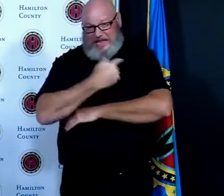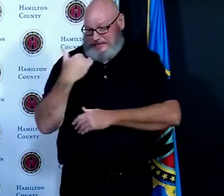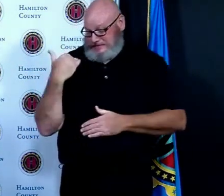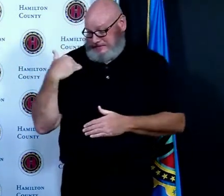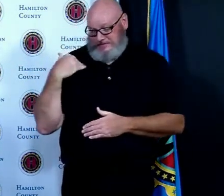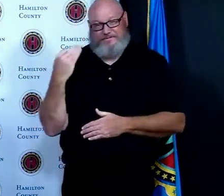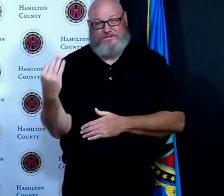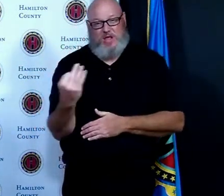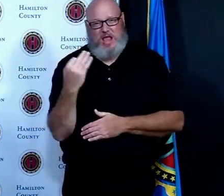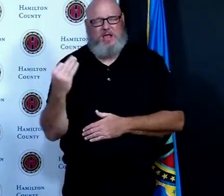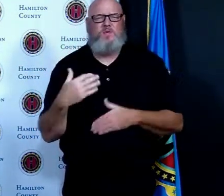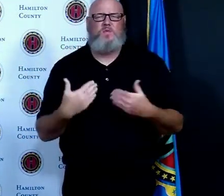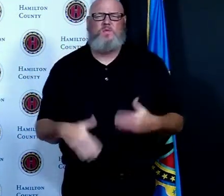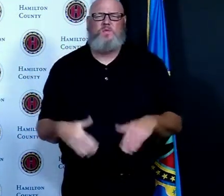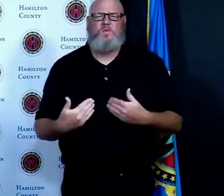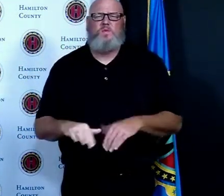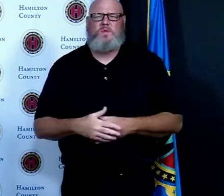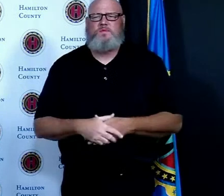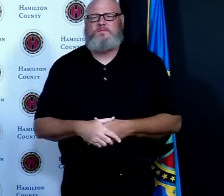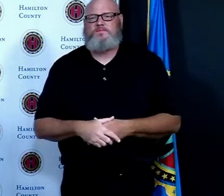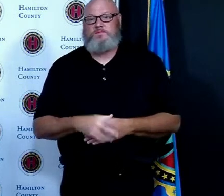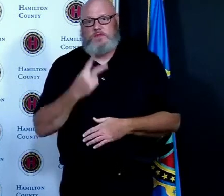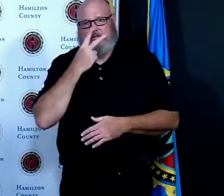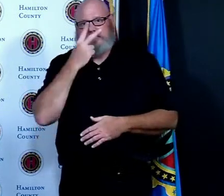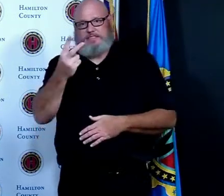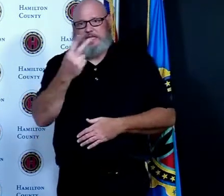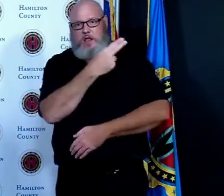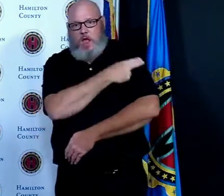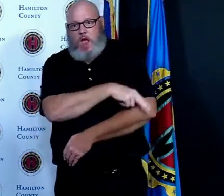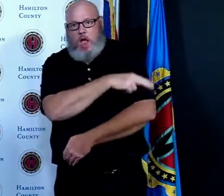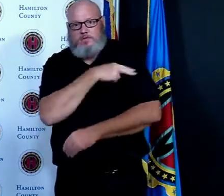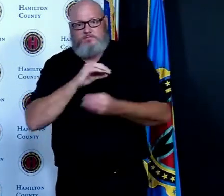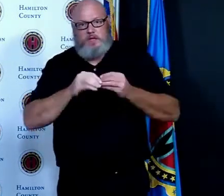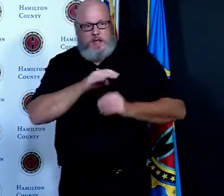to see hospitalizations increase as a result of the case numbers that we're seeing here